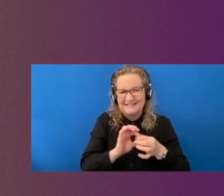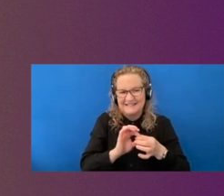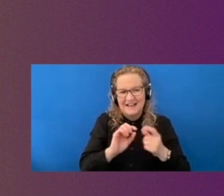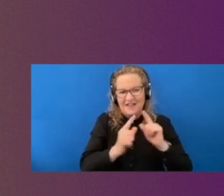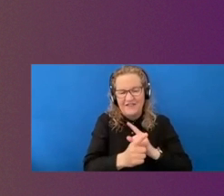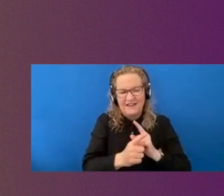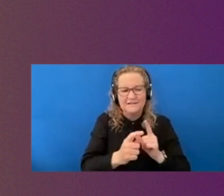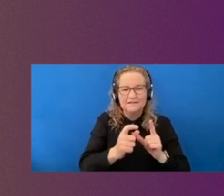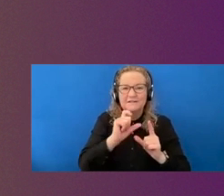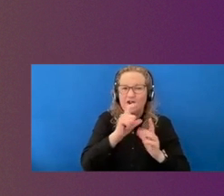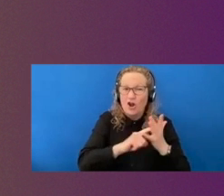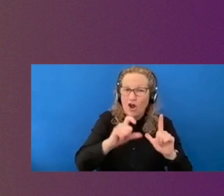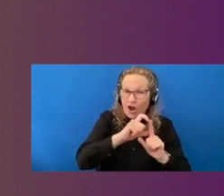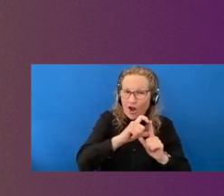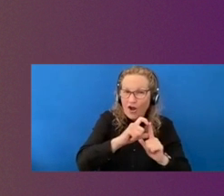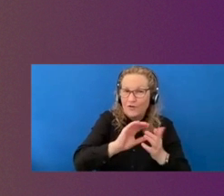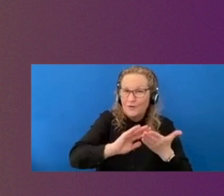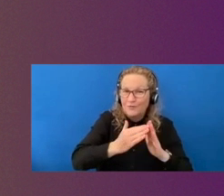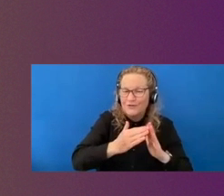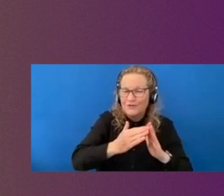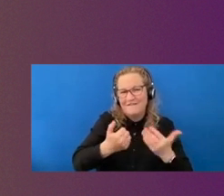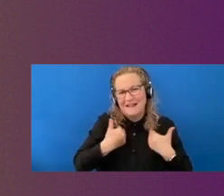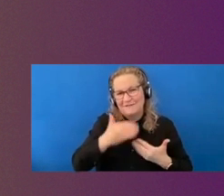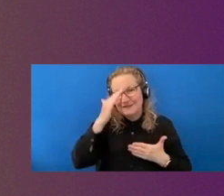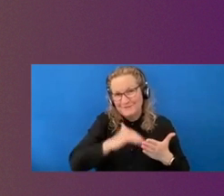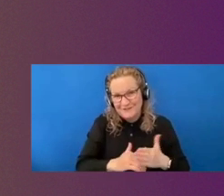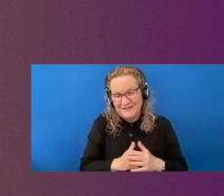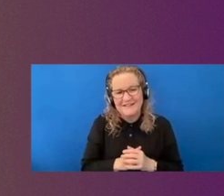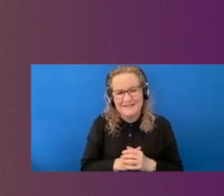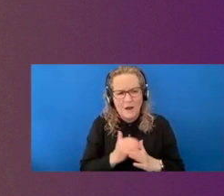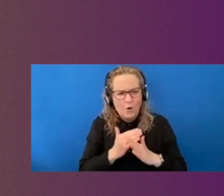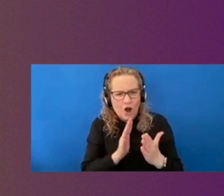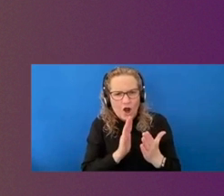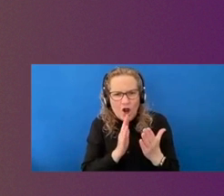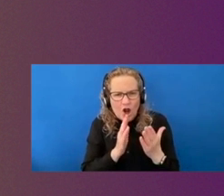well um having that lived experience and working so closely with the community um and